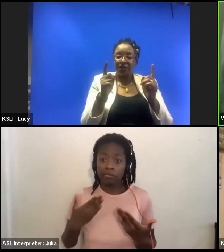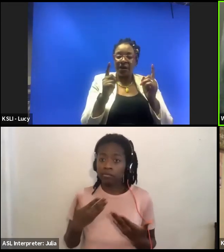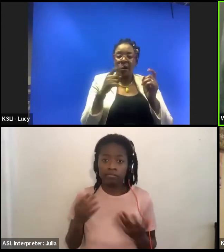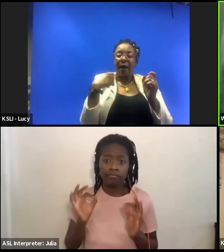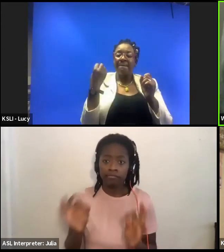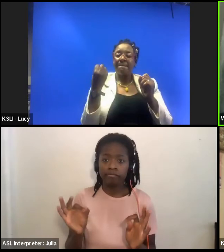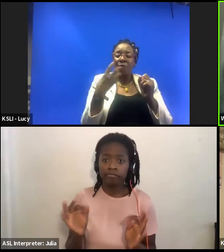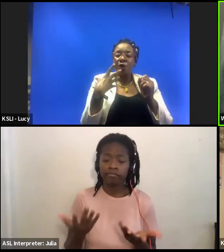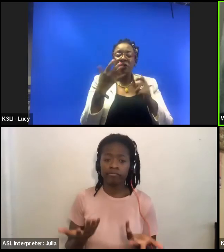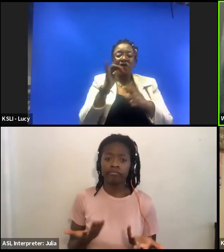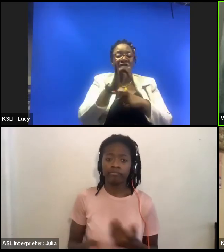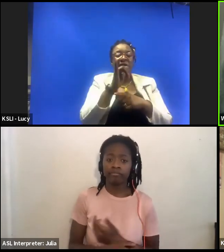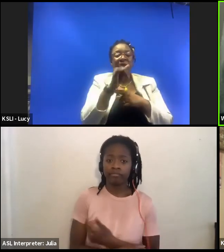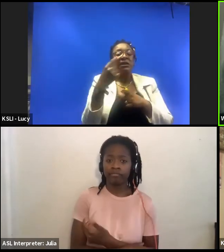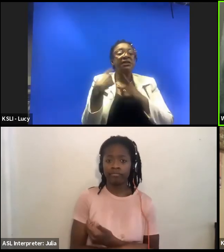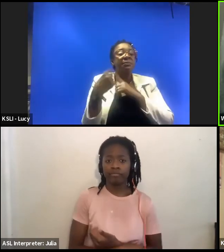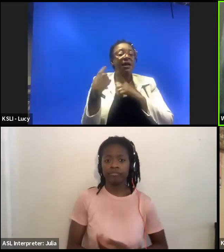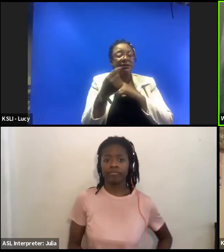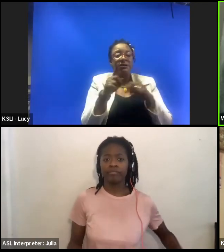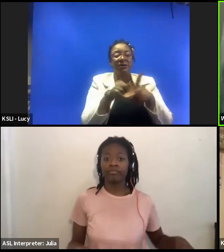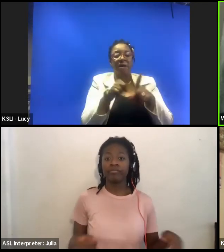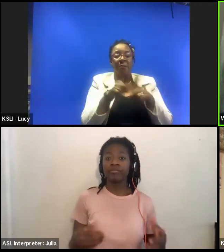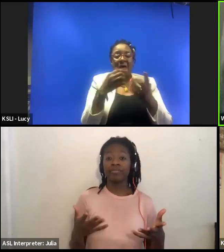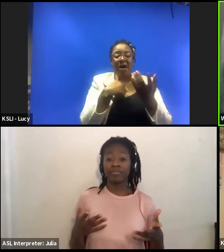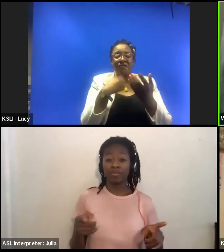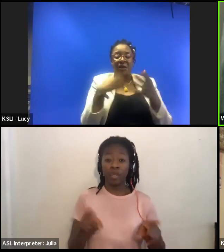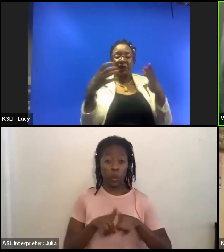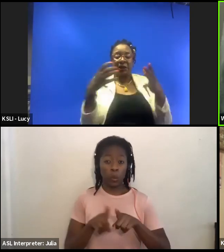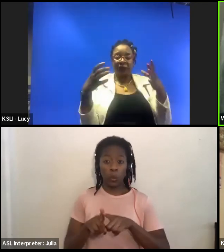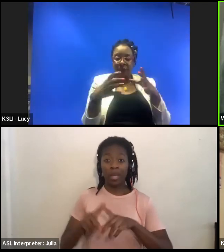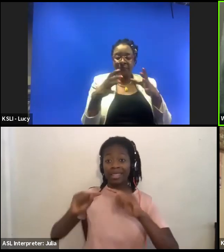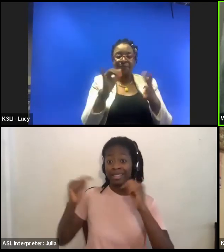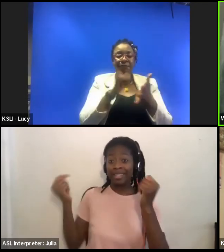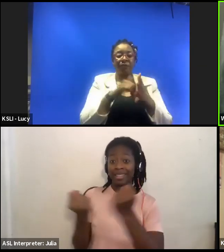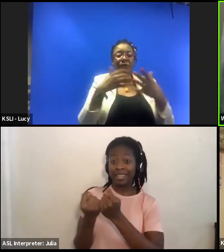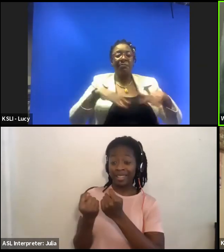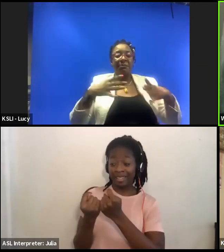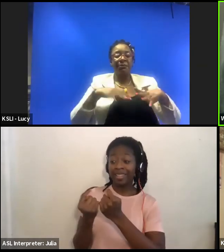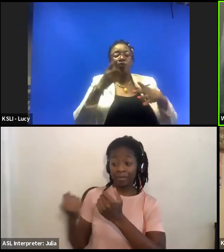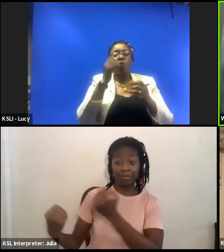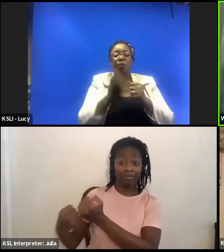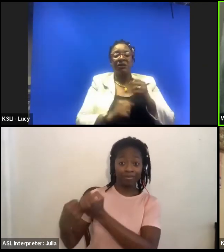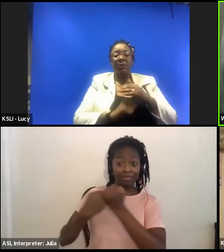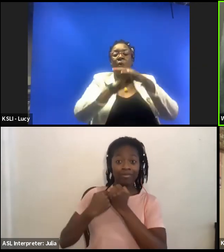is also having a team of people that held me, you know. And that's another lesson I came out with.